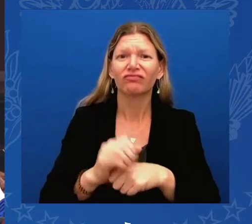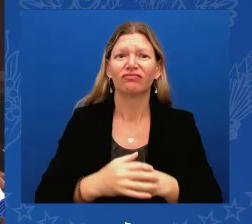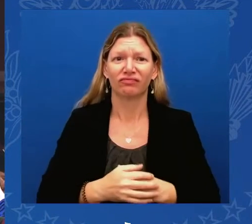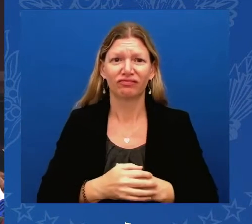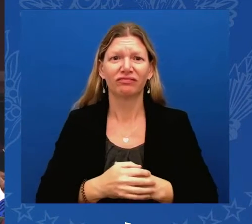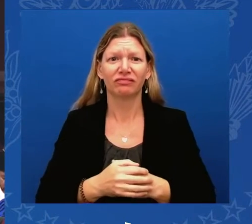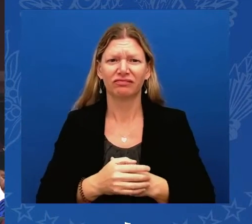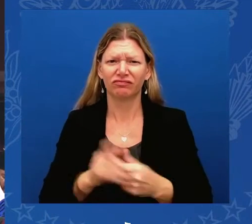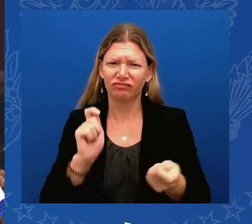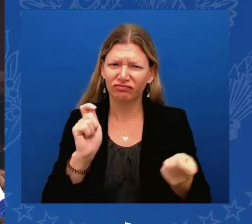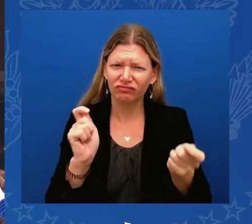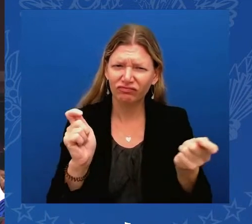through the Affordable Care Act,